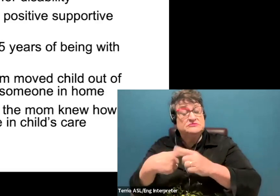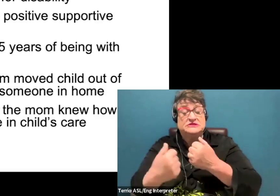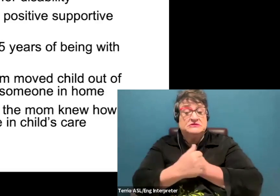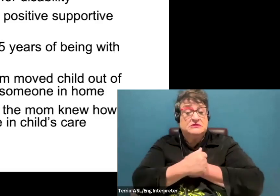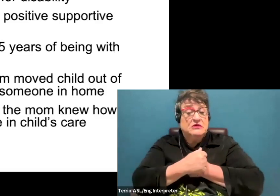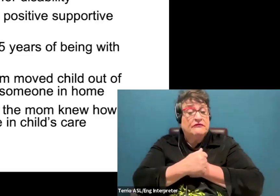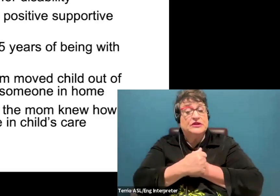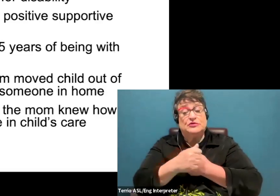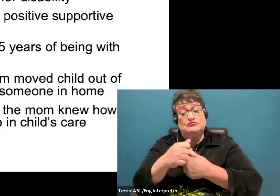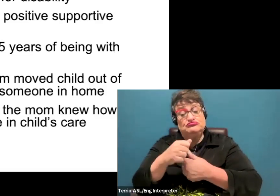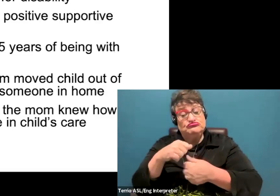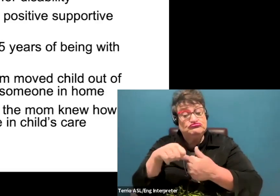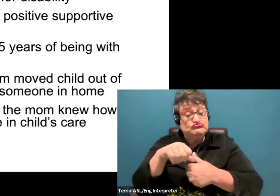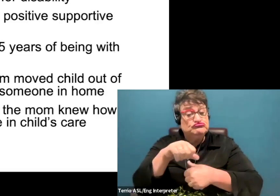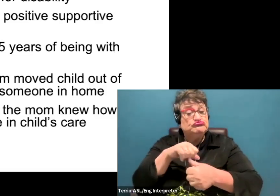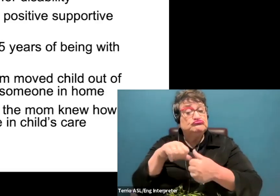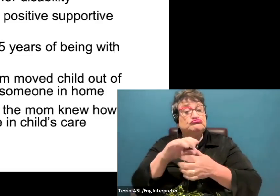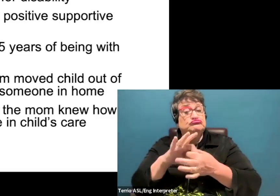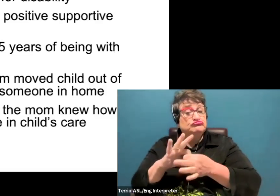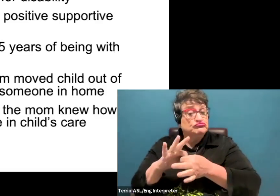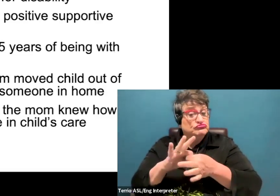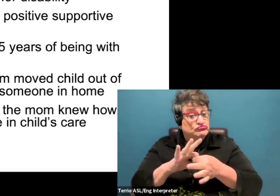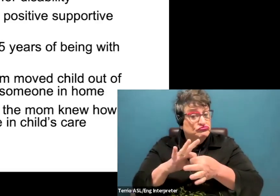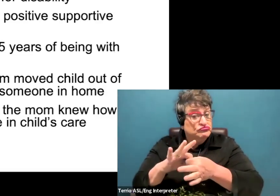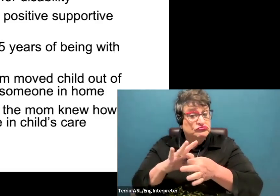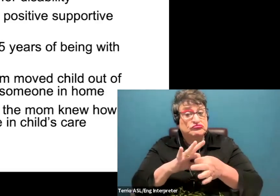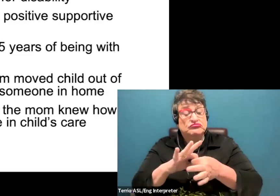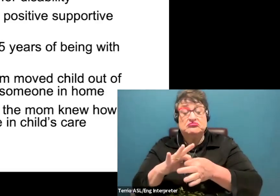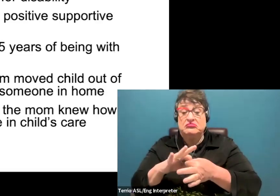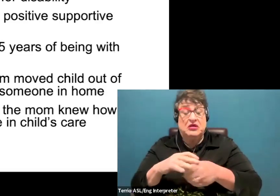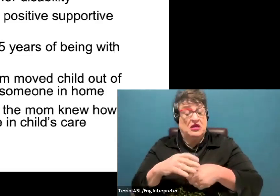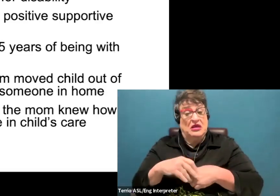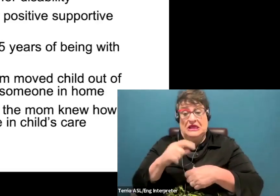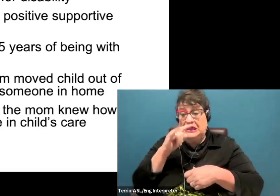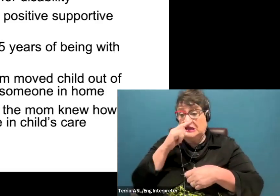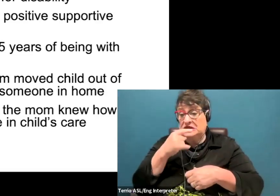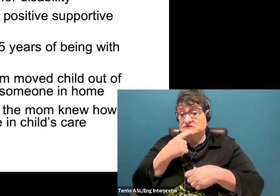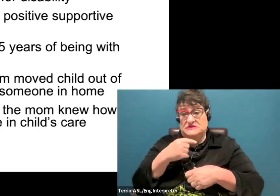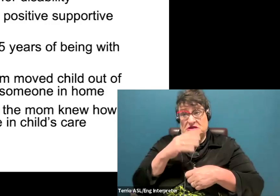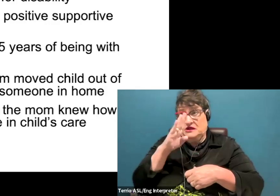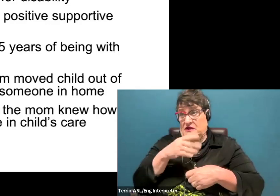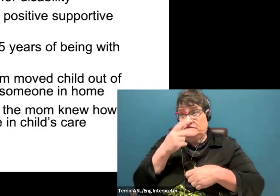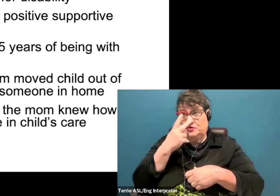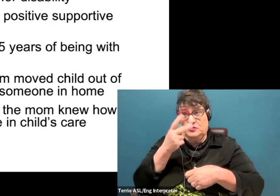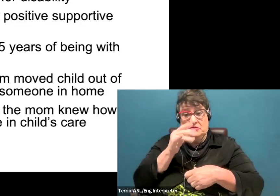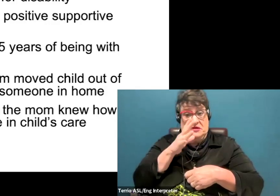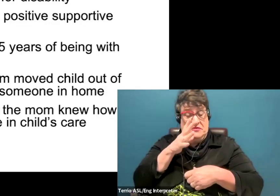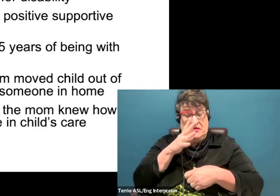The kid says, I've never seen my mom experience this. This is the first time. I think it's because, you know,